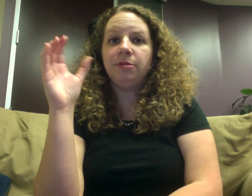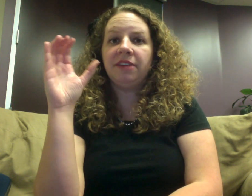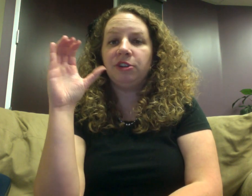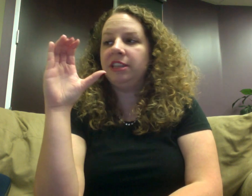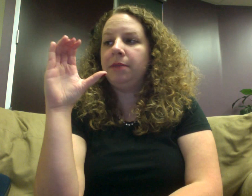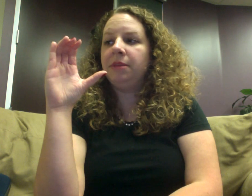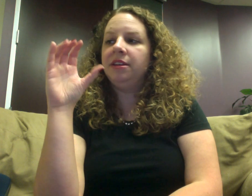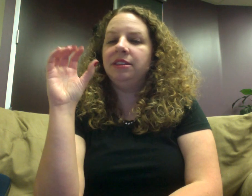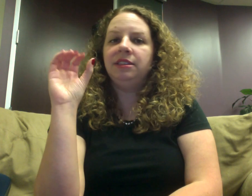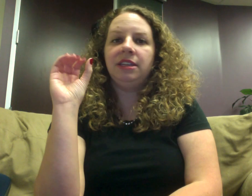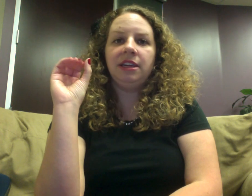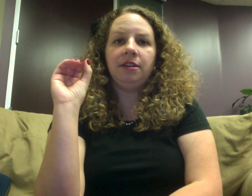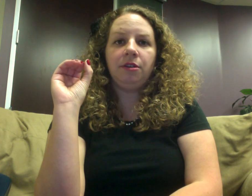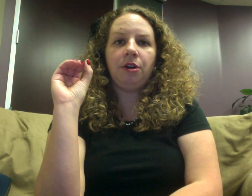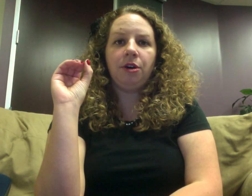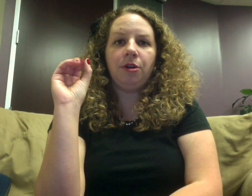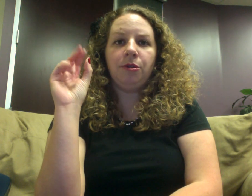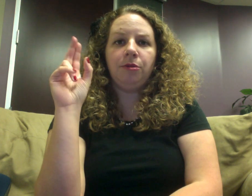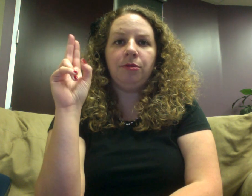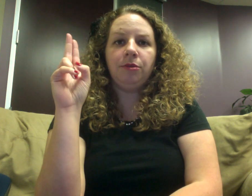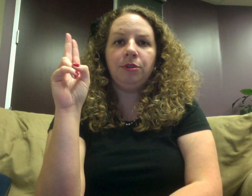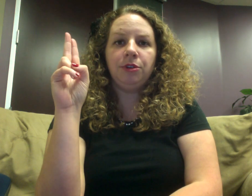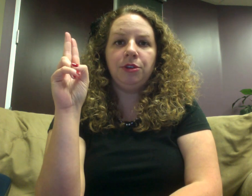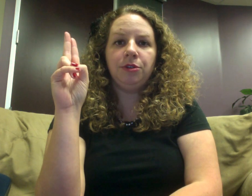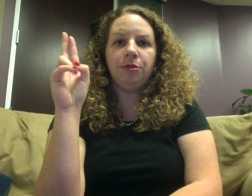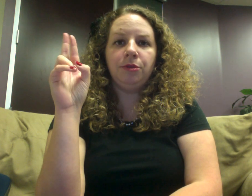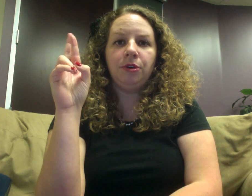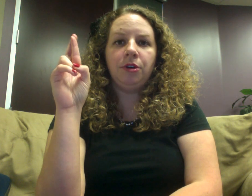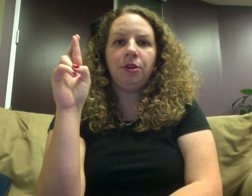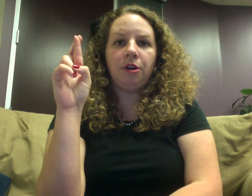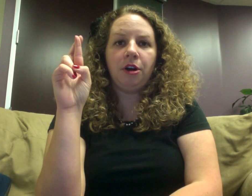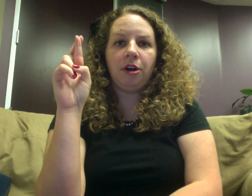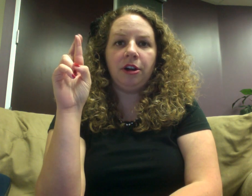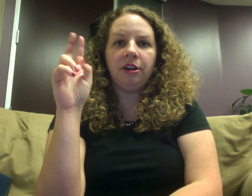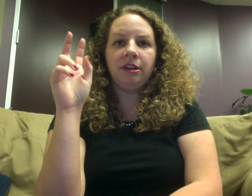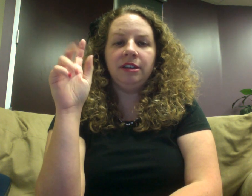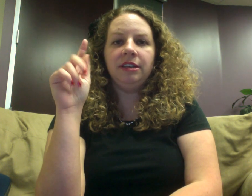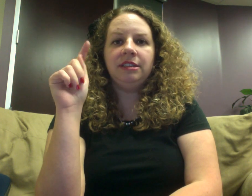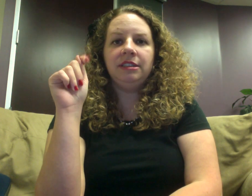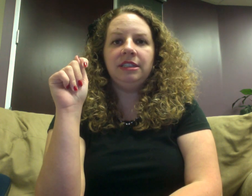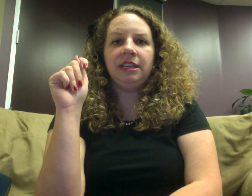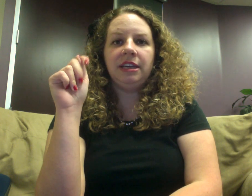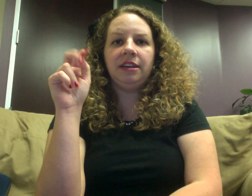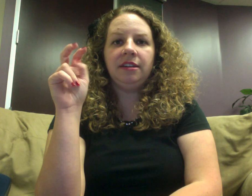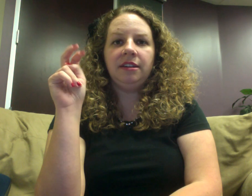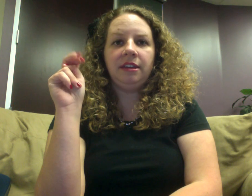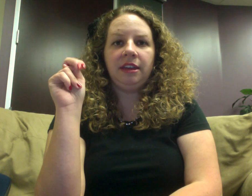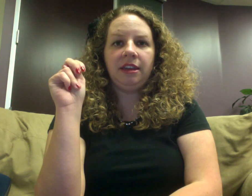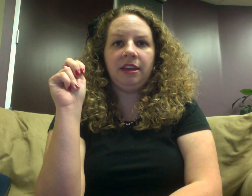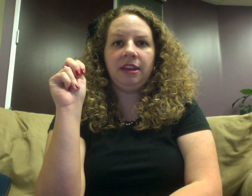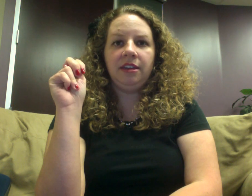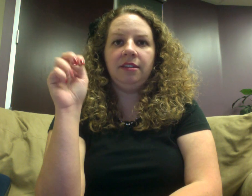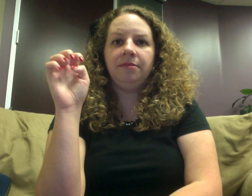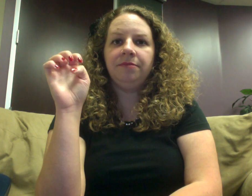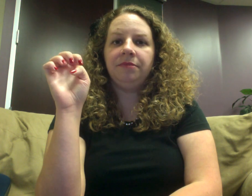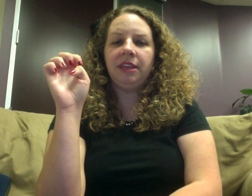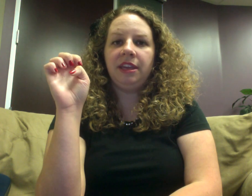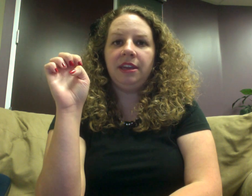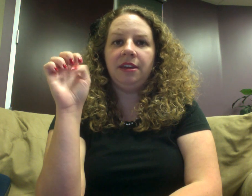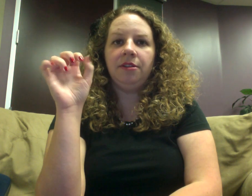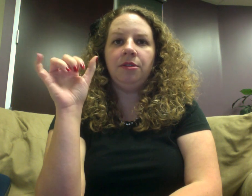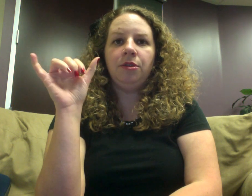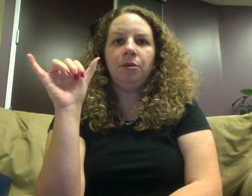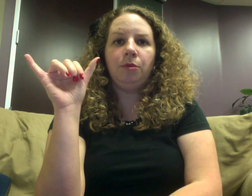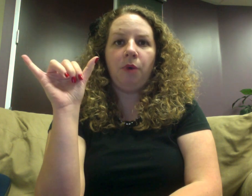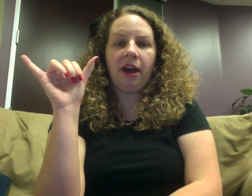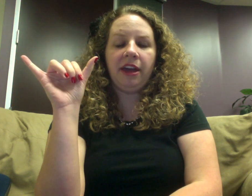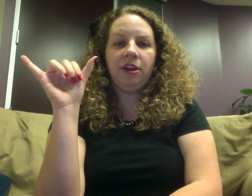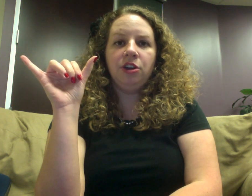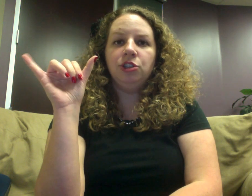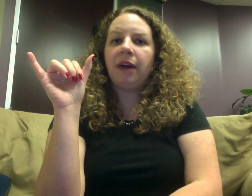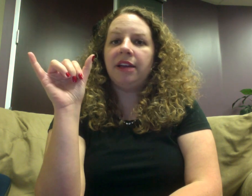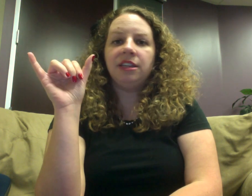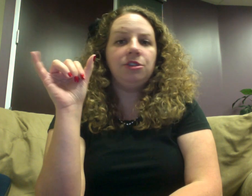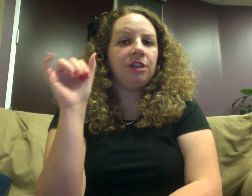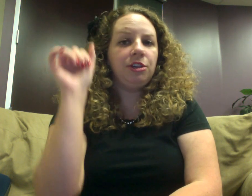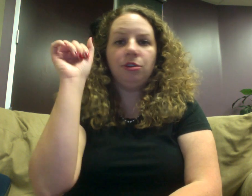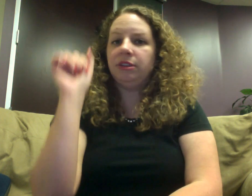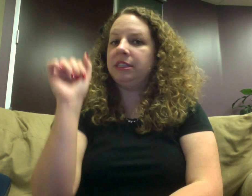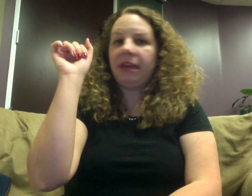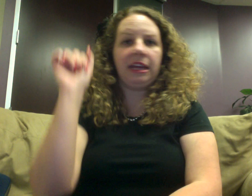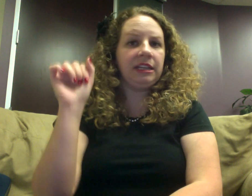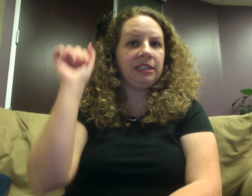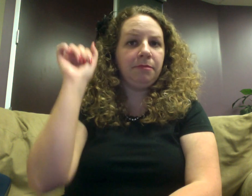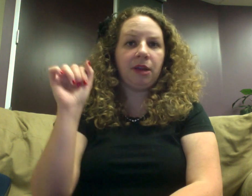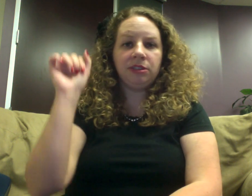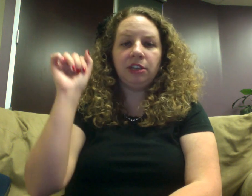my first name C O U R T N E Y. So as I do that, you notice that my hand isn't bouncing